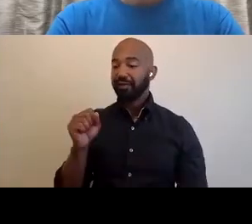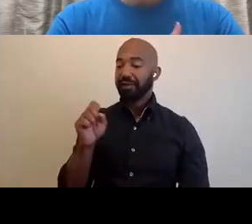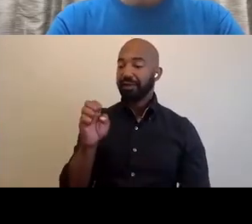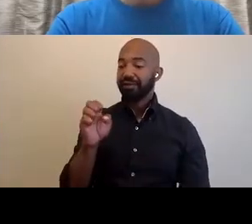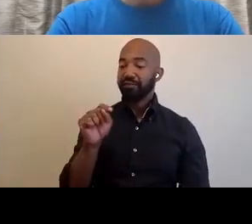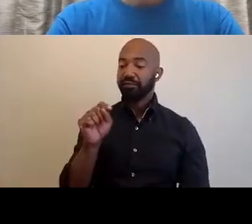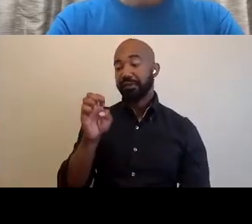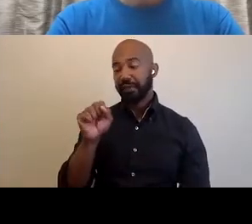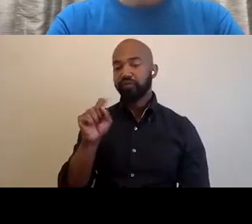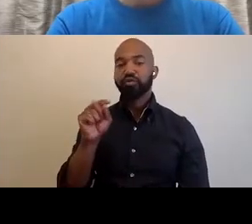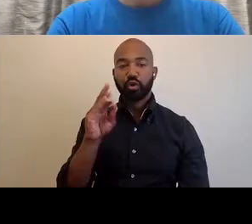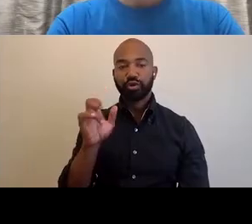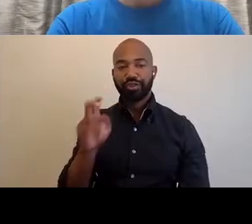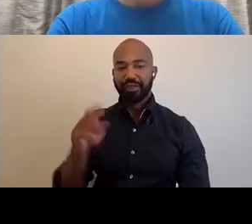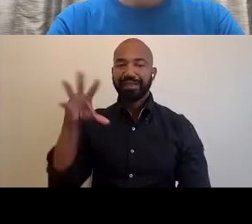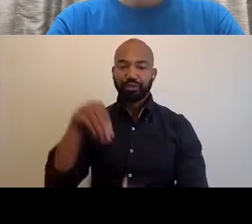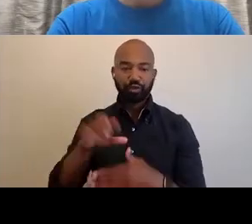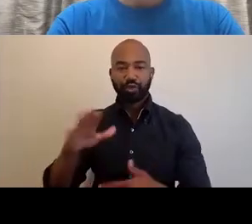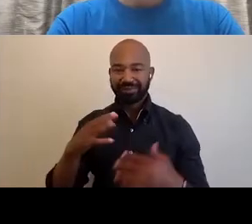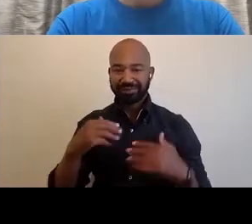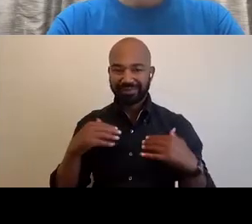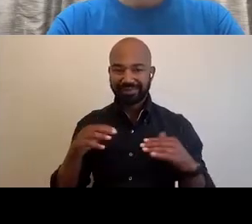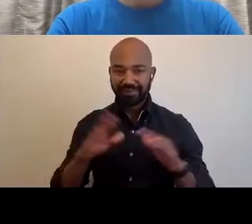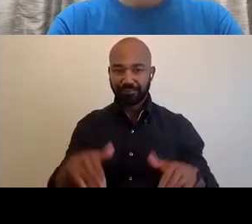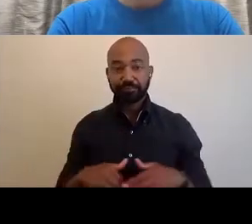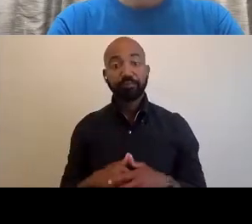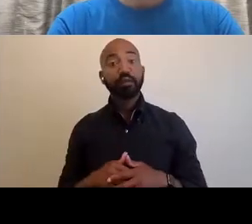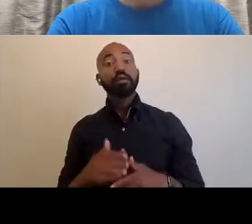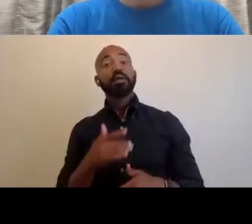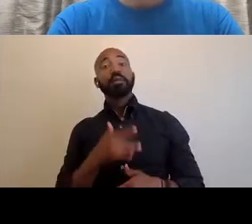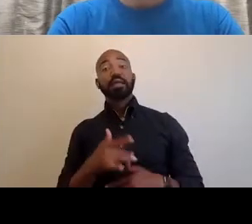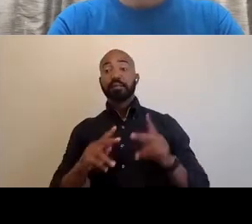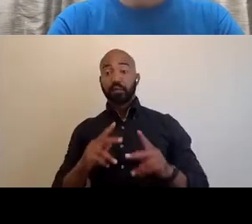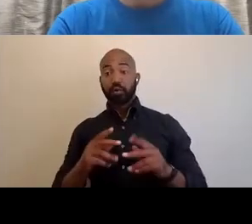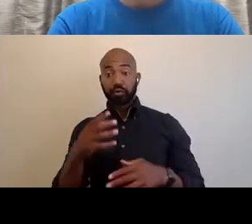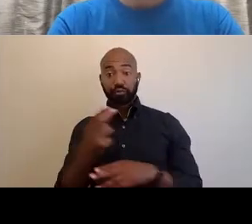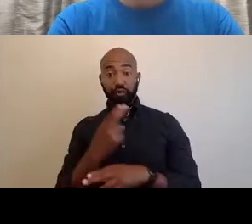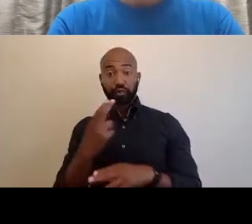The primary concern by far for people starting estrogen therapy are blood clots.